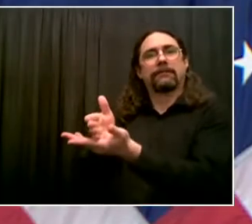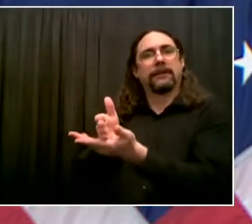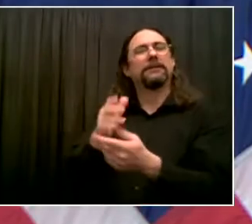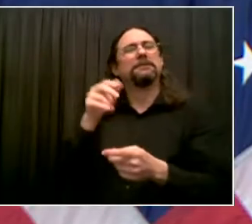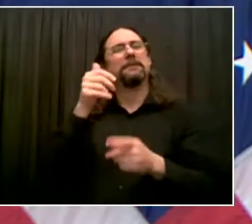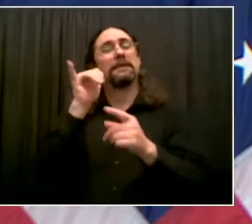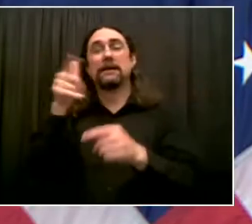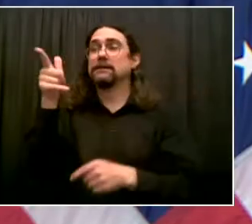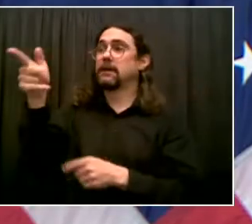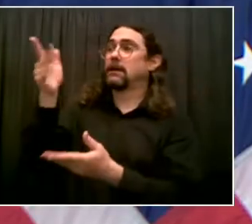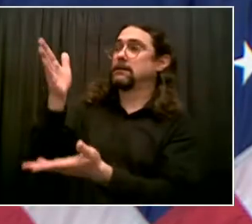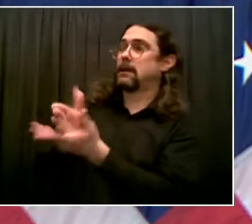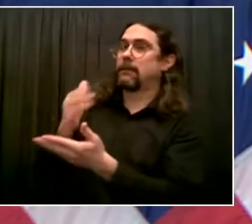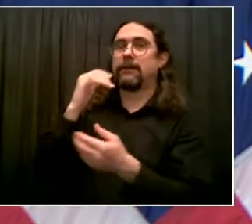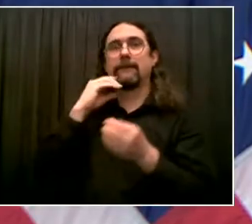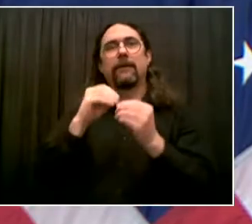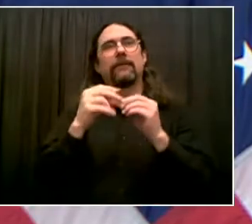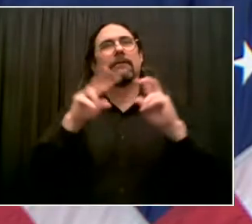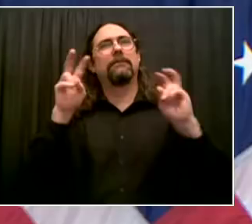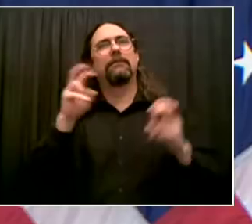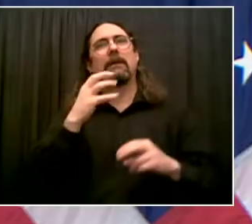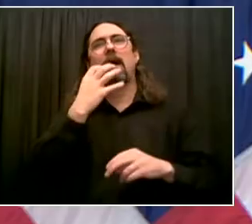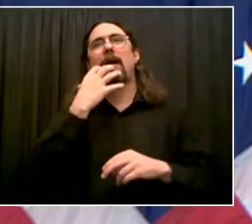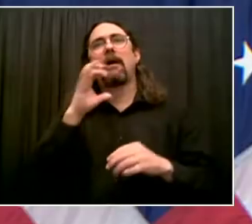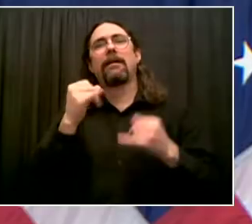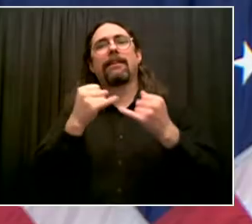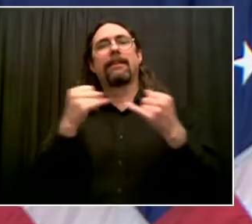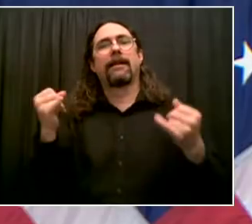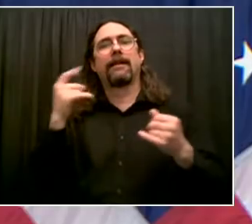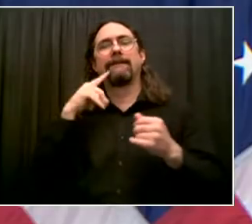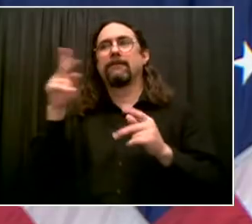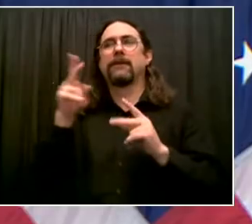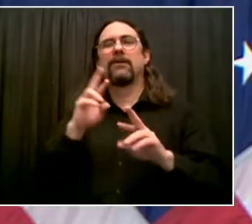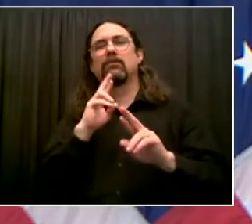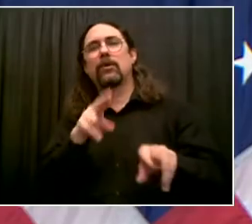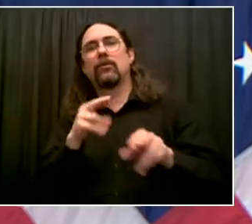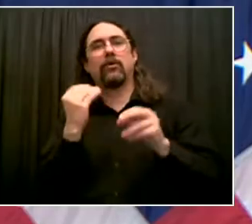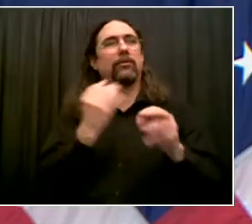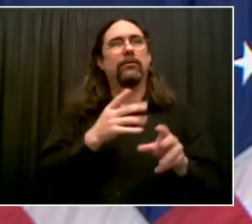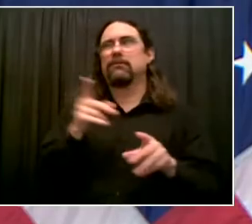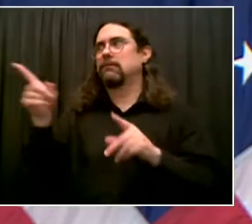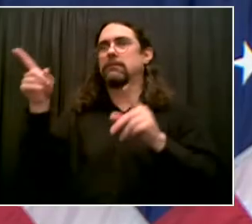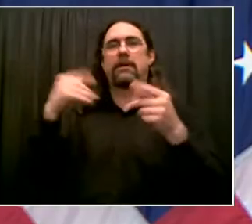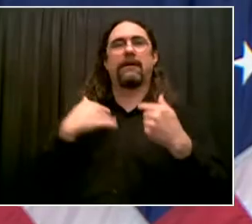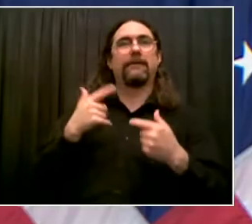HOTLIN E. THE NUMBER WILL BE 866-GUN-STOP. IF YOU HAVE ANY INFORMATION